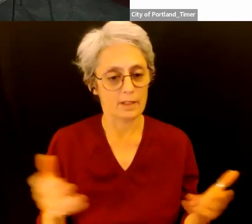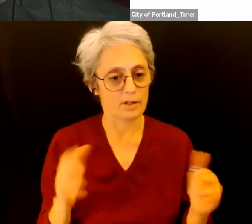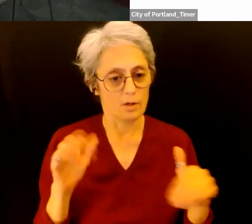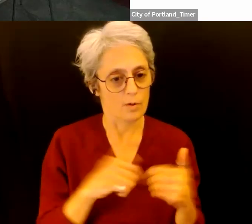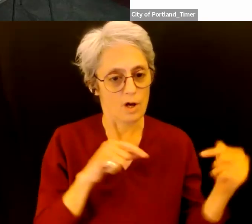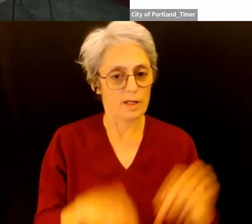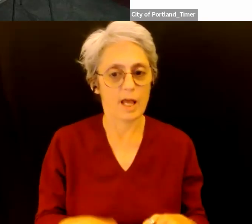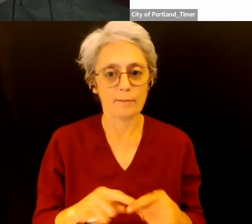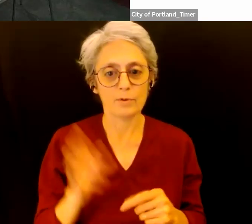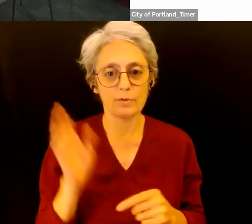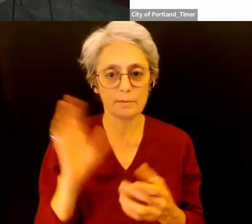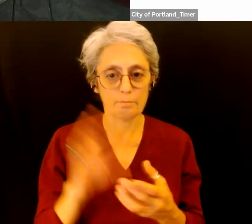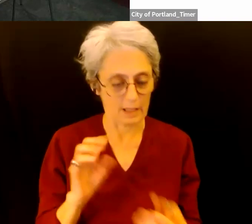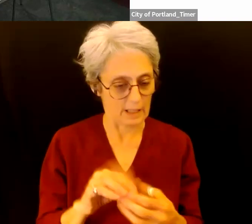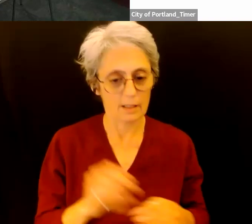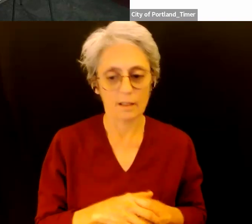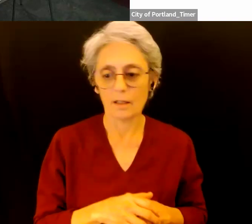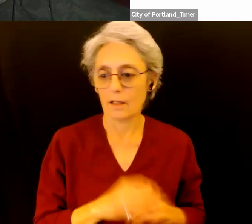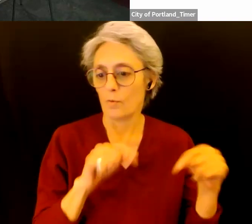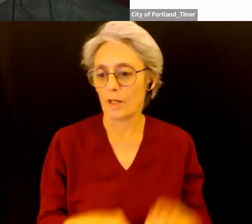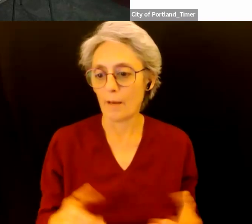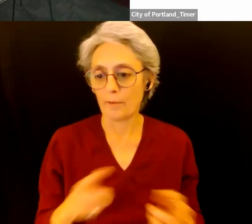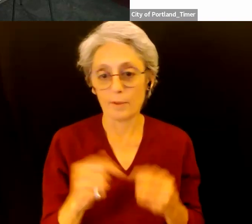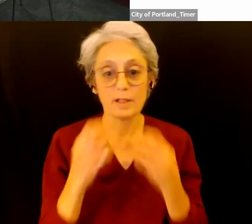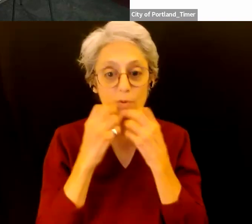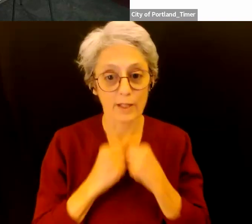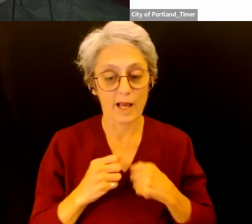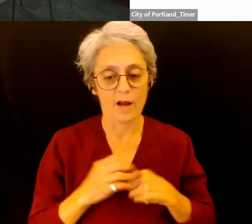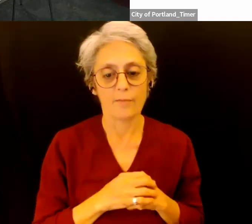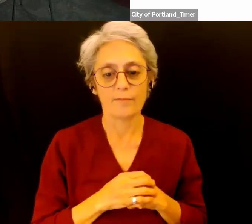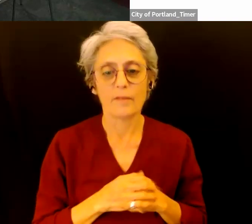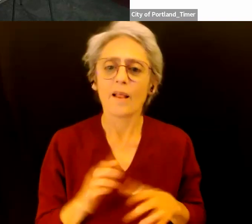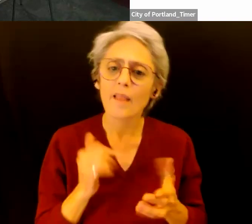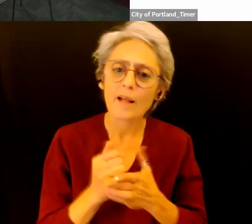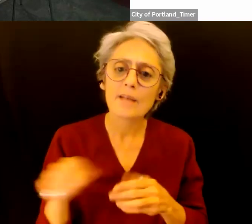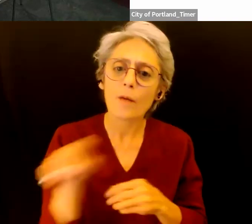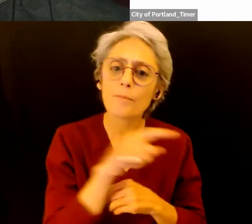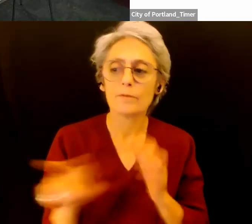We came here because we care. So let us help you.